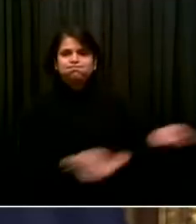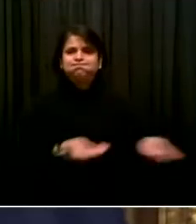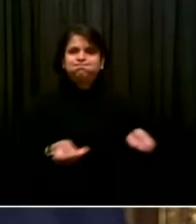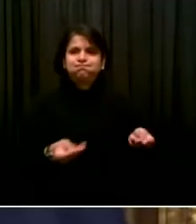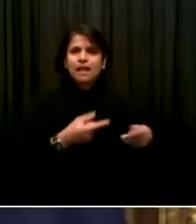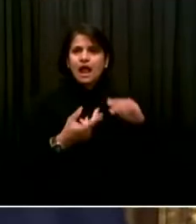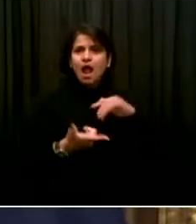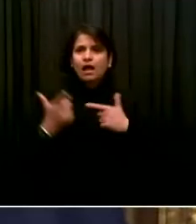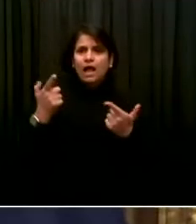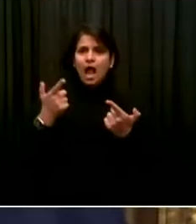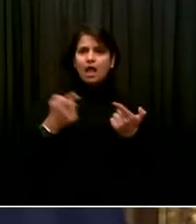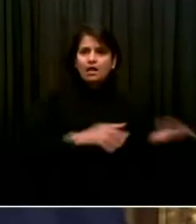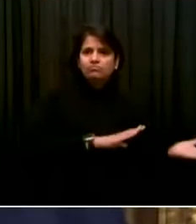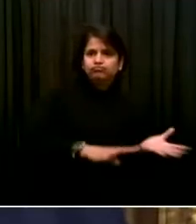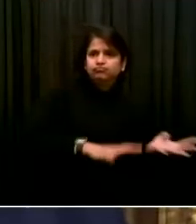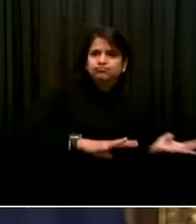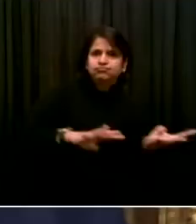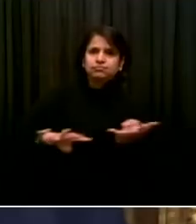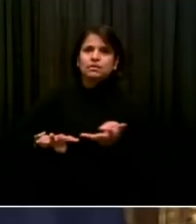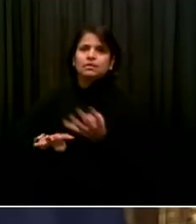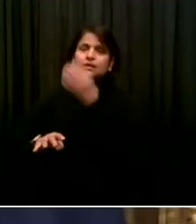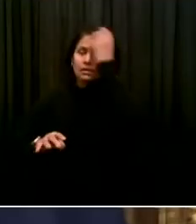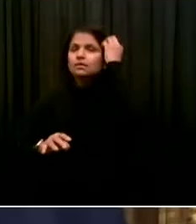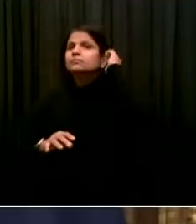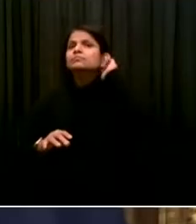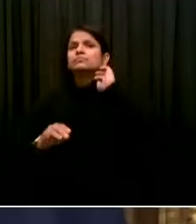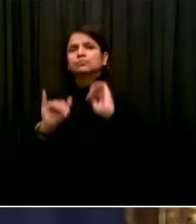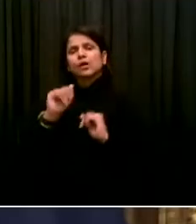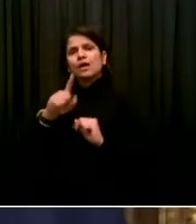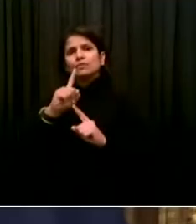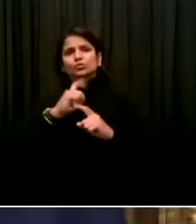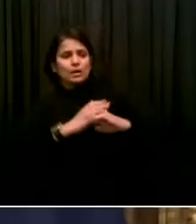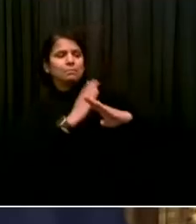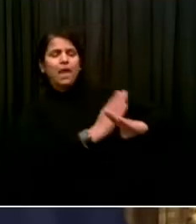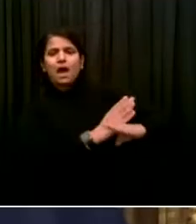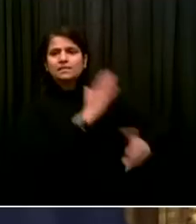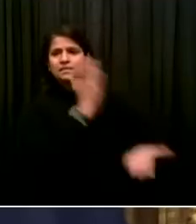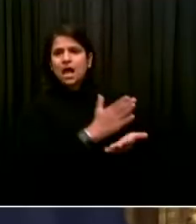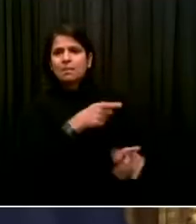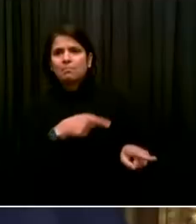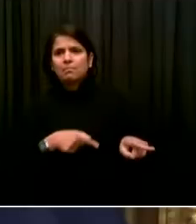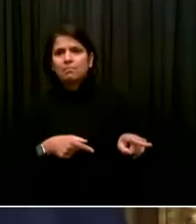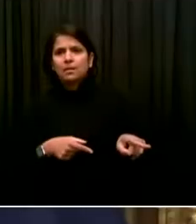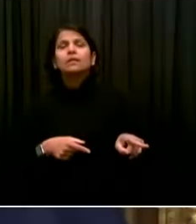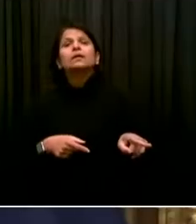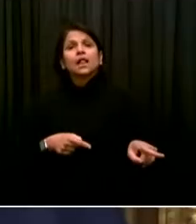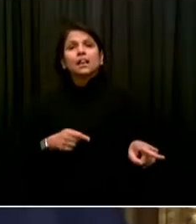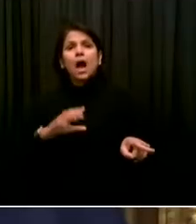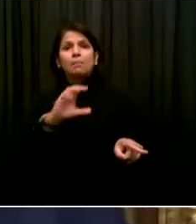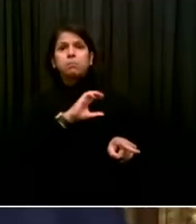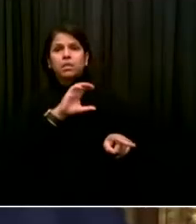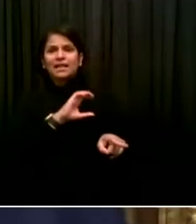THE IRON PIPELINE MUST BE BROKEN. THE NYPD IS OUR FRONT LINE DEFENSE AGAINST